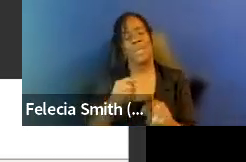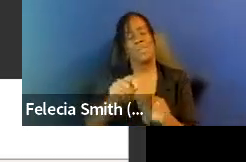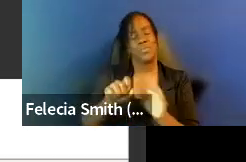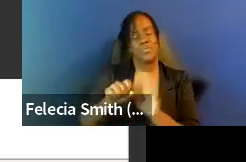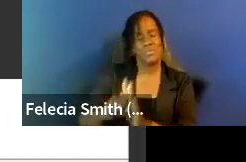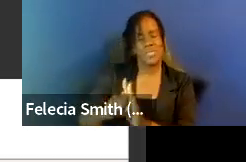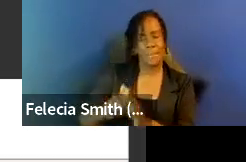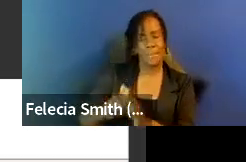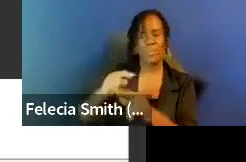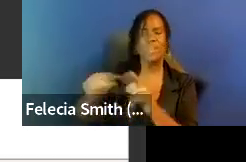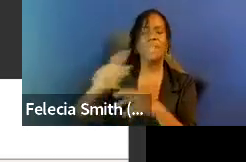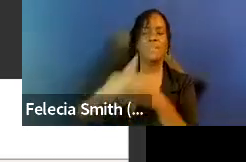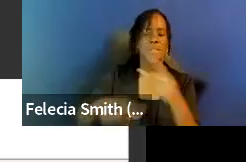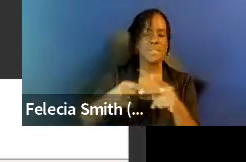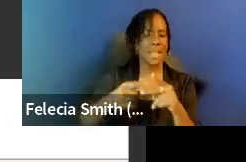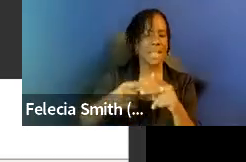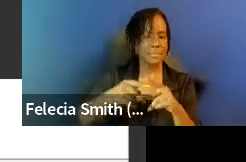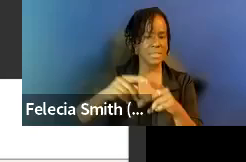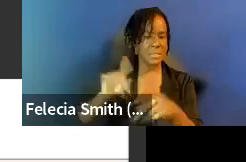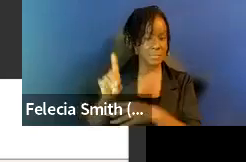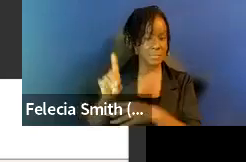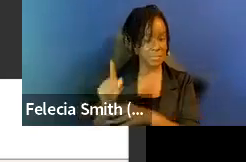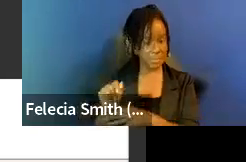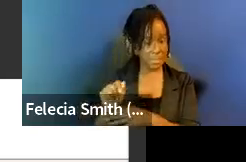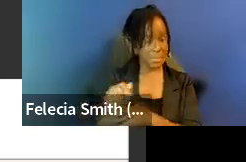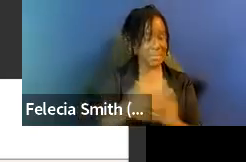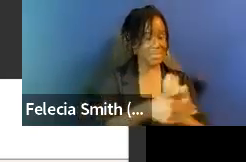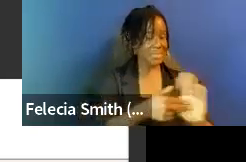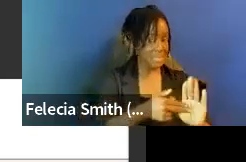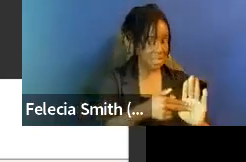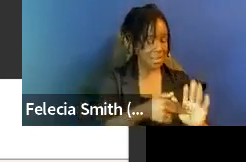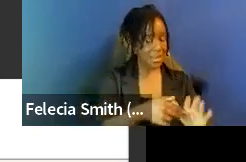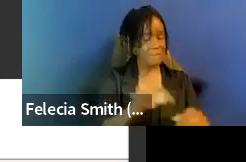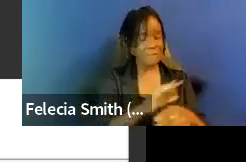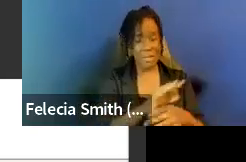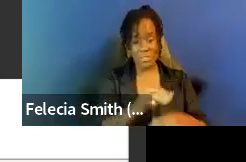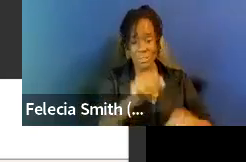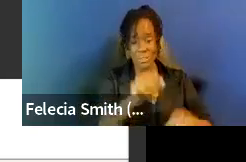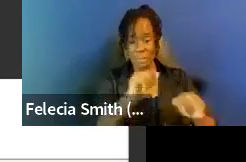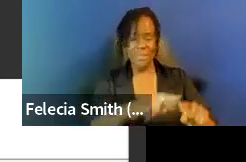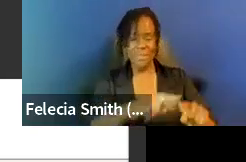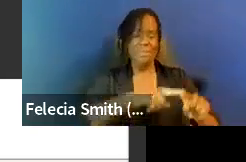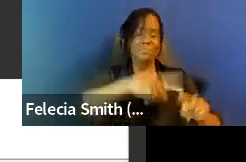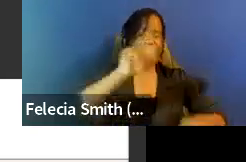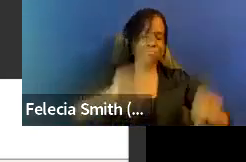In doing any type of testing or dry runs or trying to understand in terms of a pilot what is